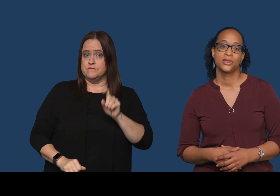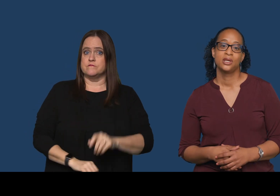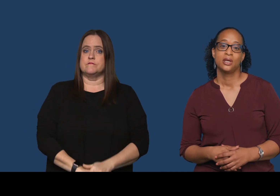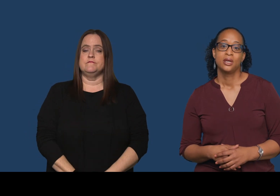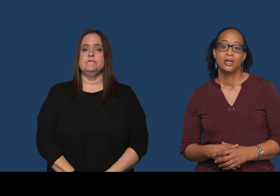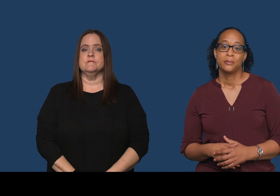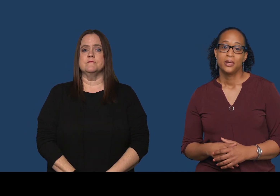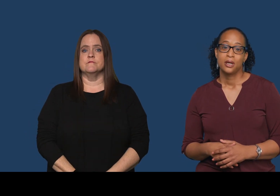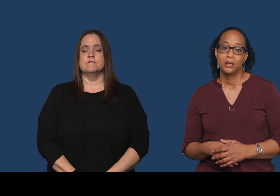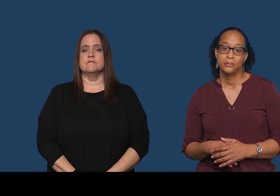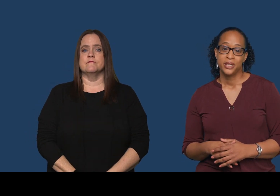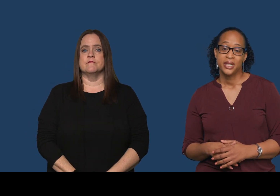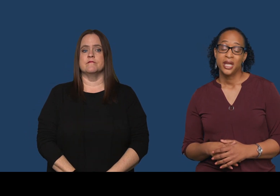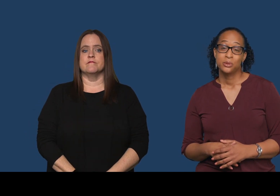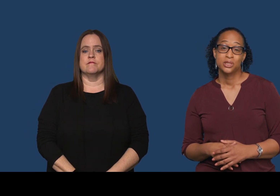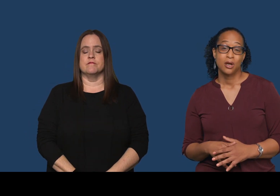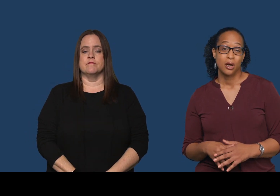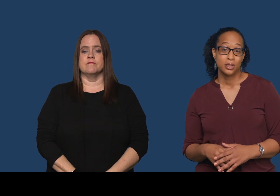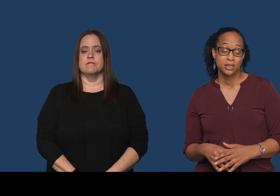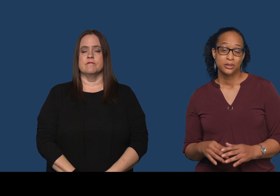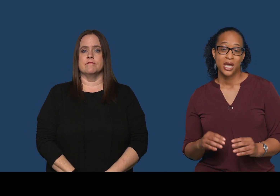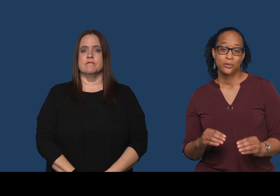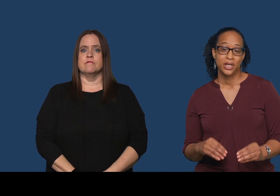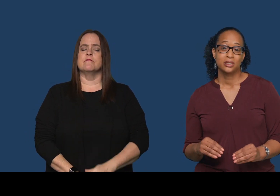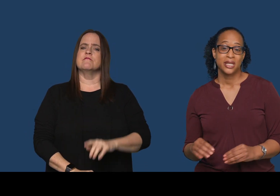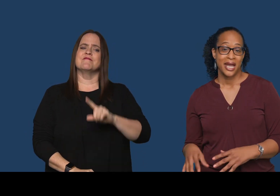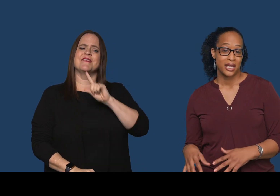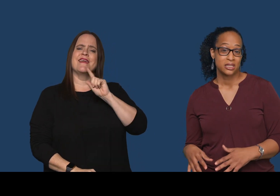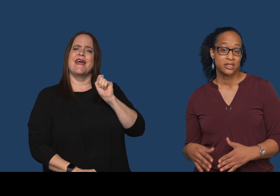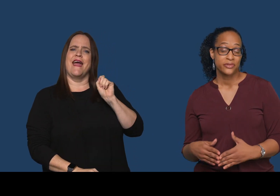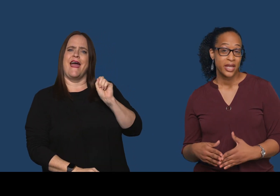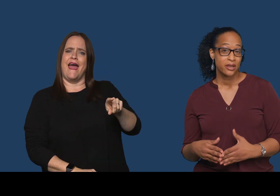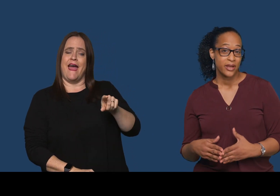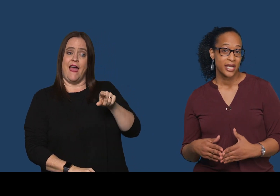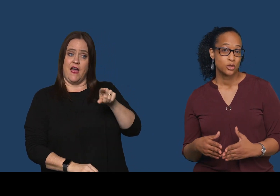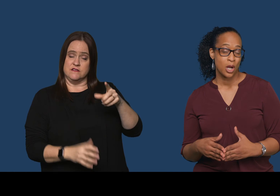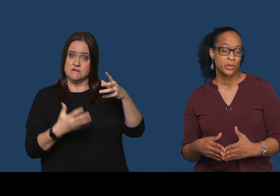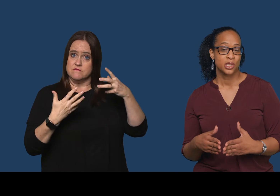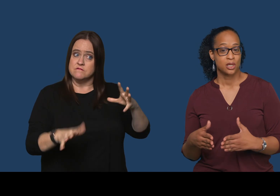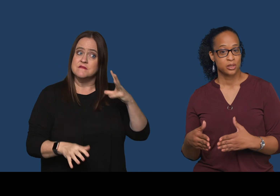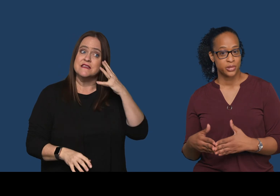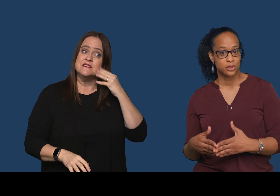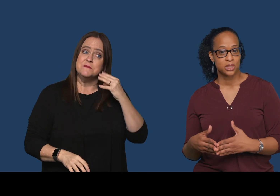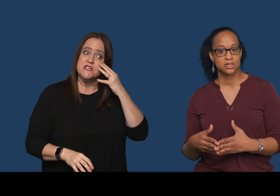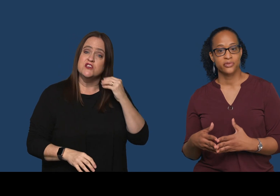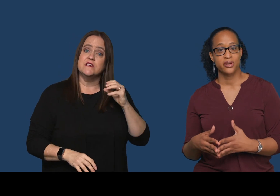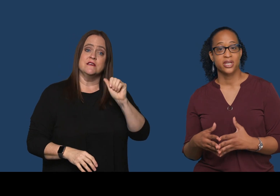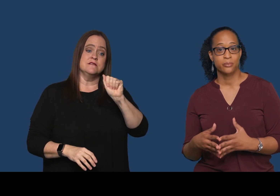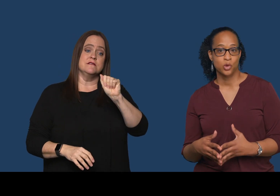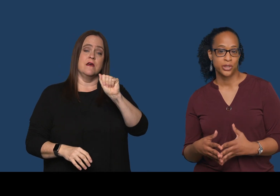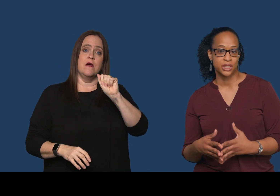Being able to also directly ask if they have had trauma or abuse is very important.